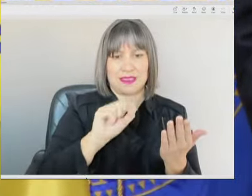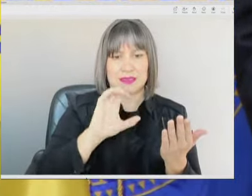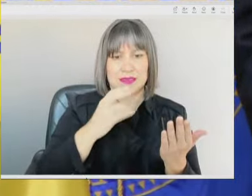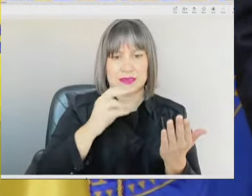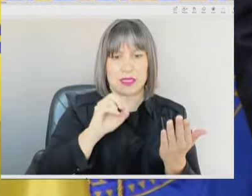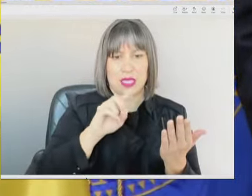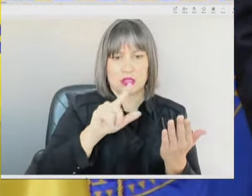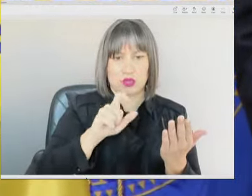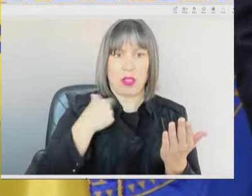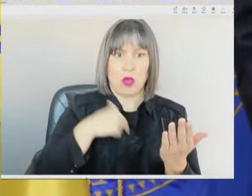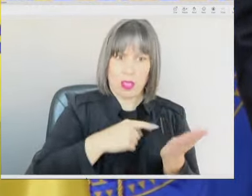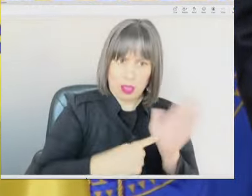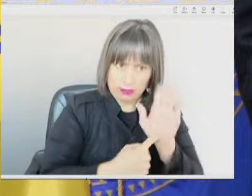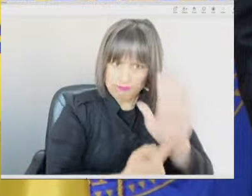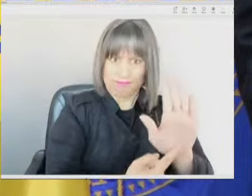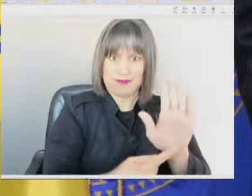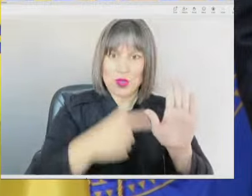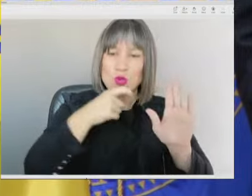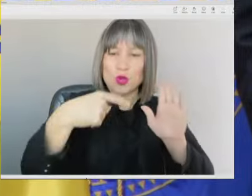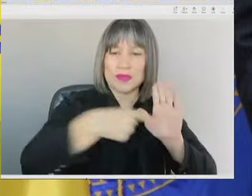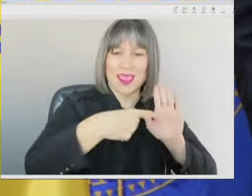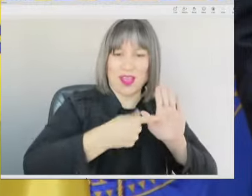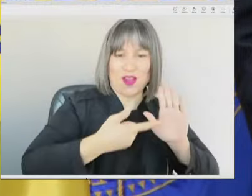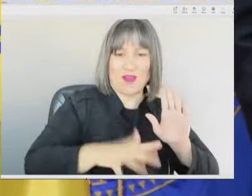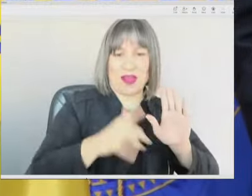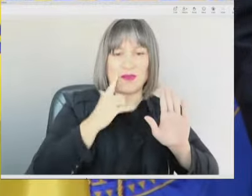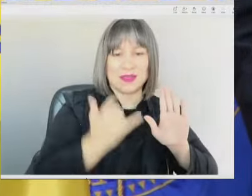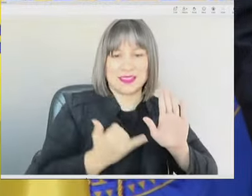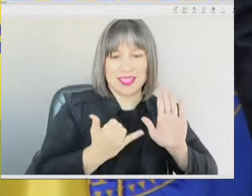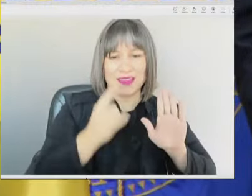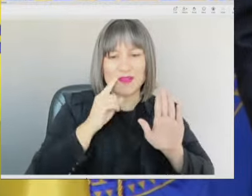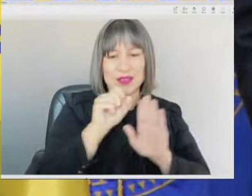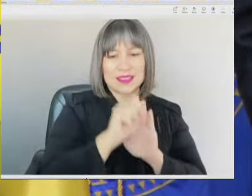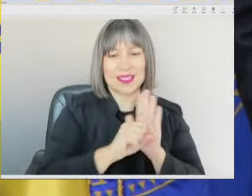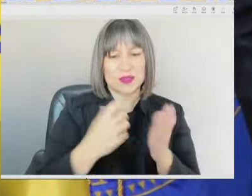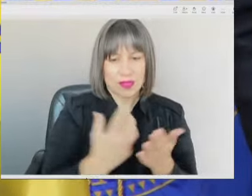companies already on GSA schedule today for states to leverage. And we're also highlighting